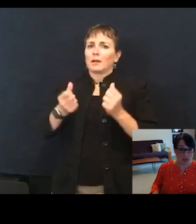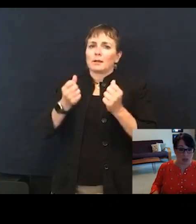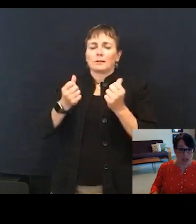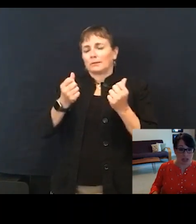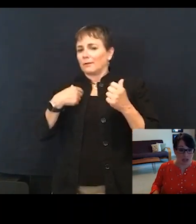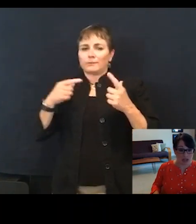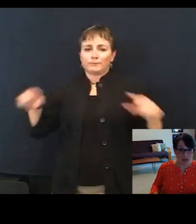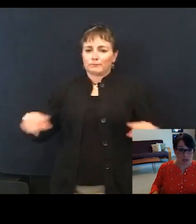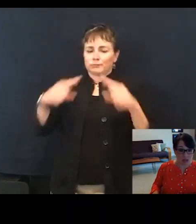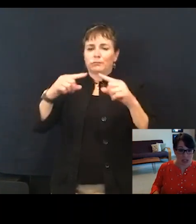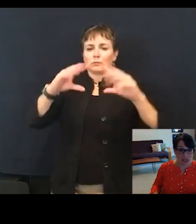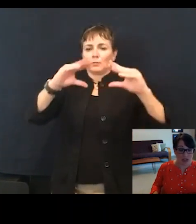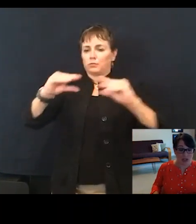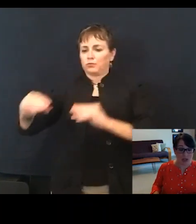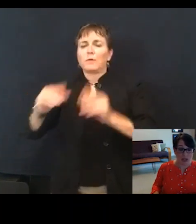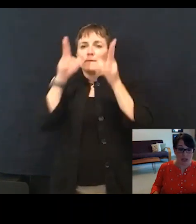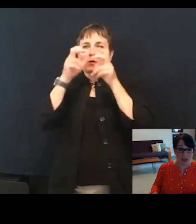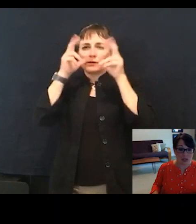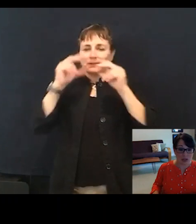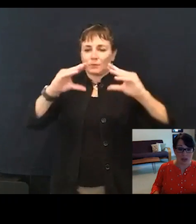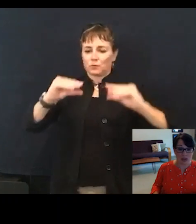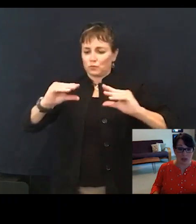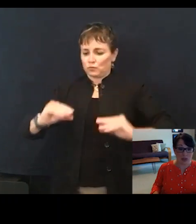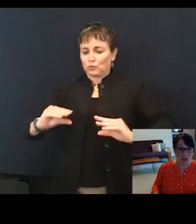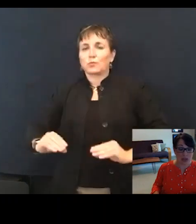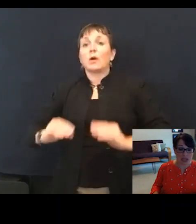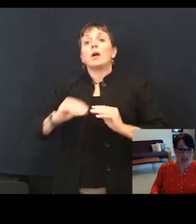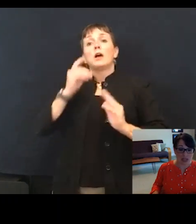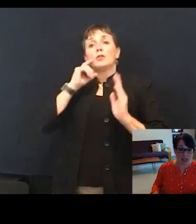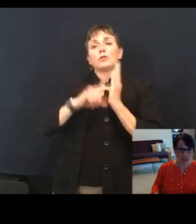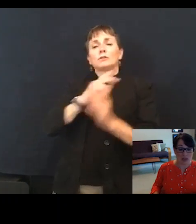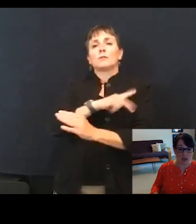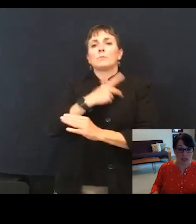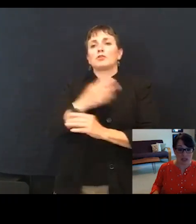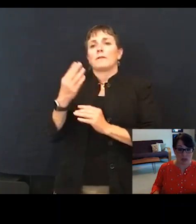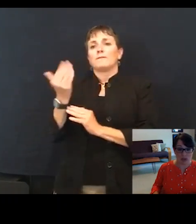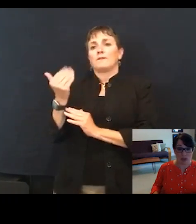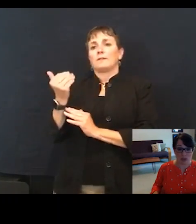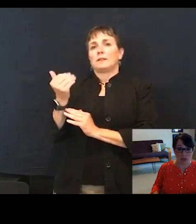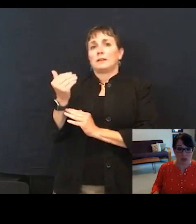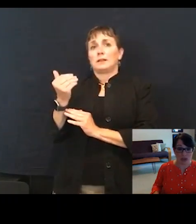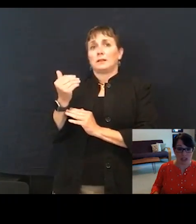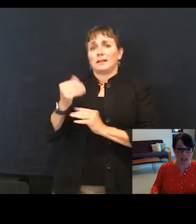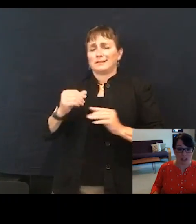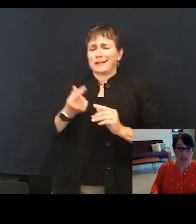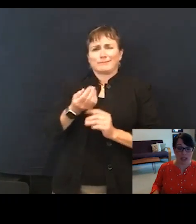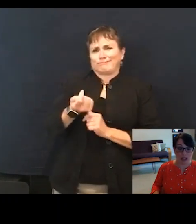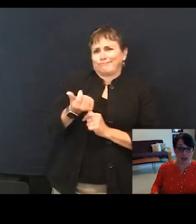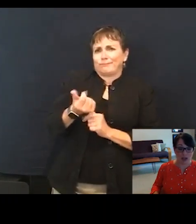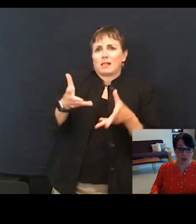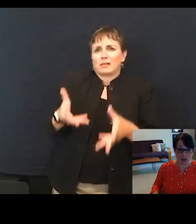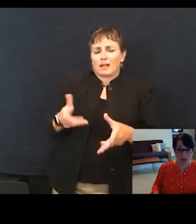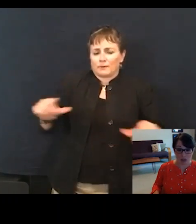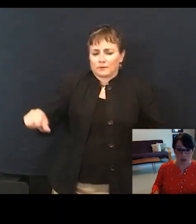And patient 15 here, you can see that all that really remains is photoreceptor structure within that cone-exclusive